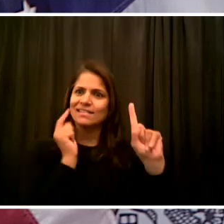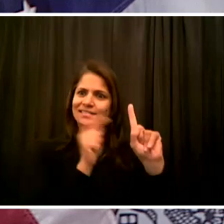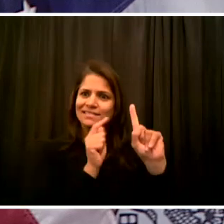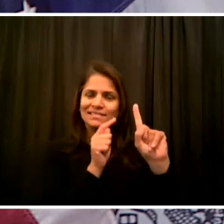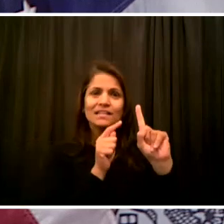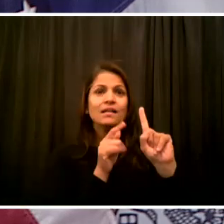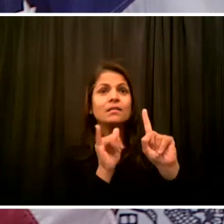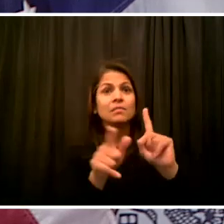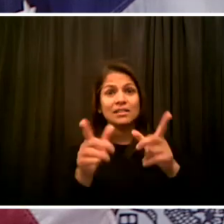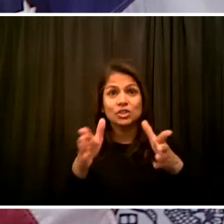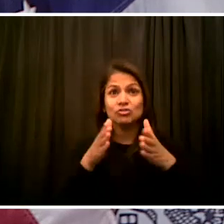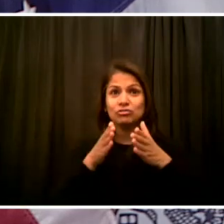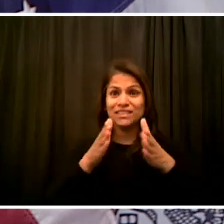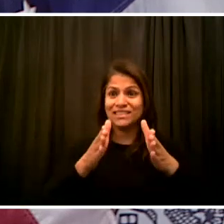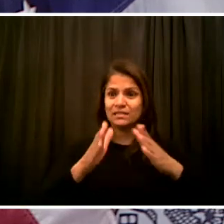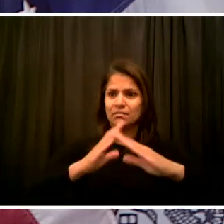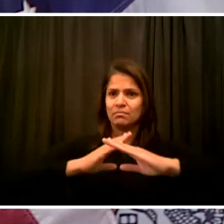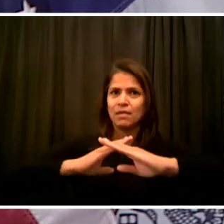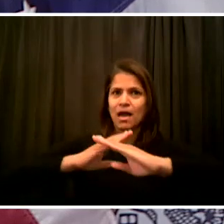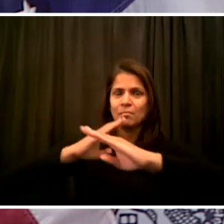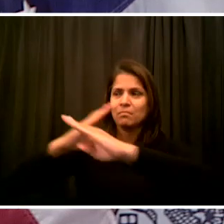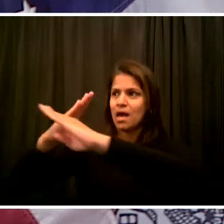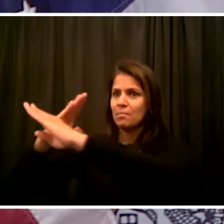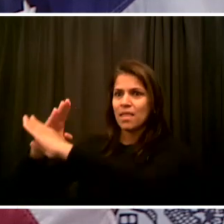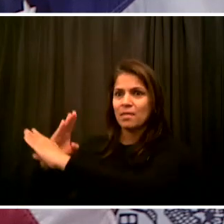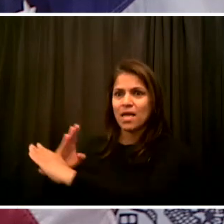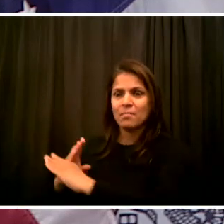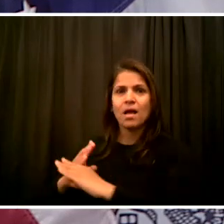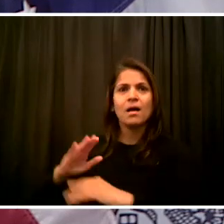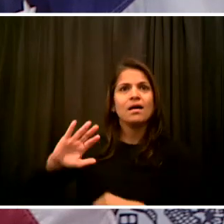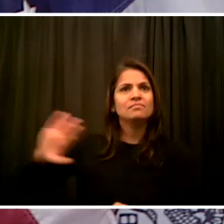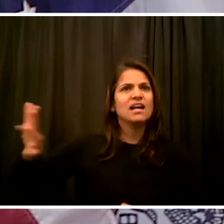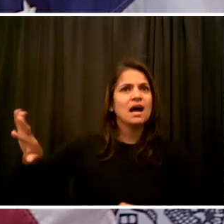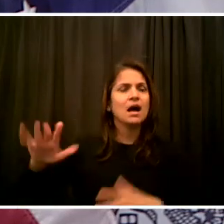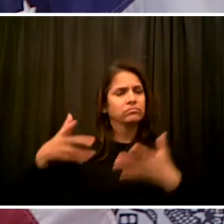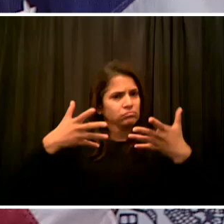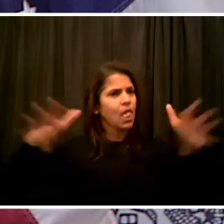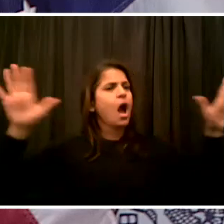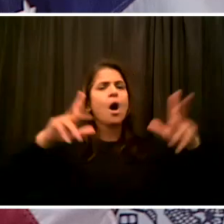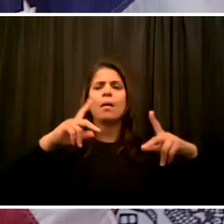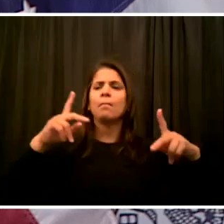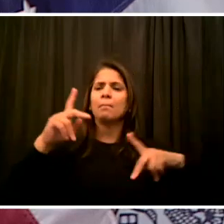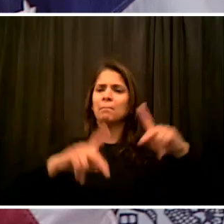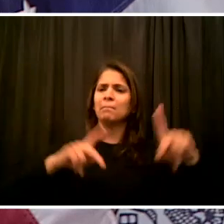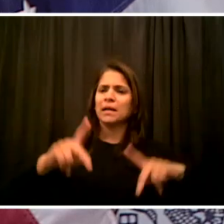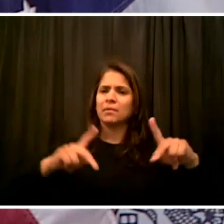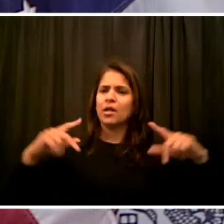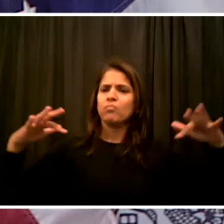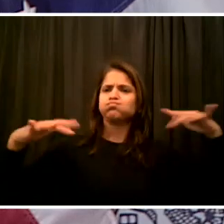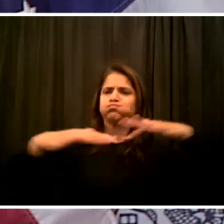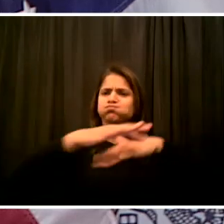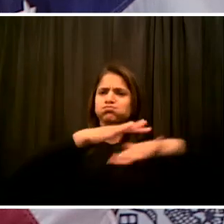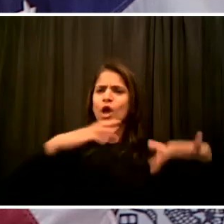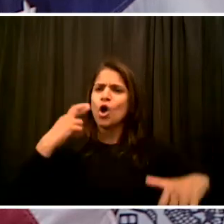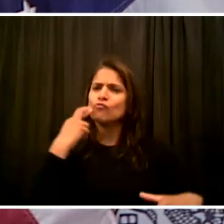COULD MOVE SOME OFHA TT ACTIVITY OUTDOOR, IT WOULD E BSFEARF OR EVERYONE INVOLVED. GIVE US TIME TO